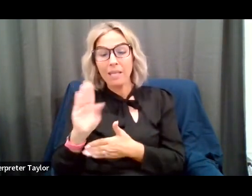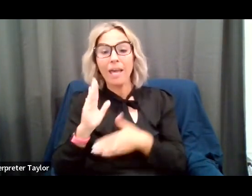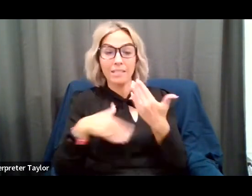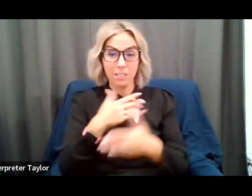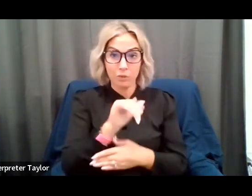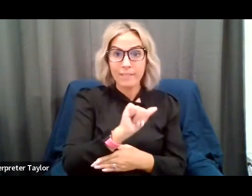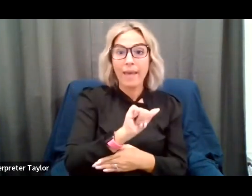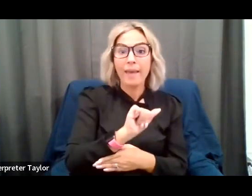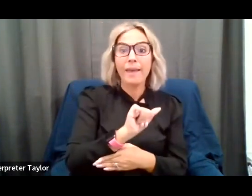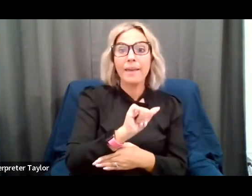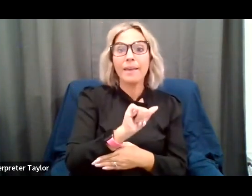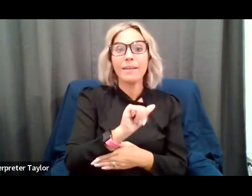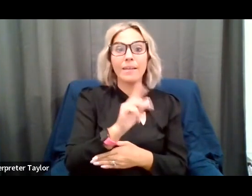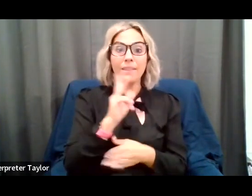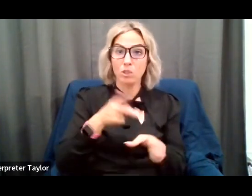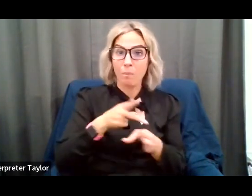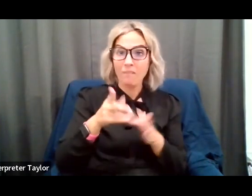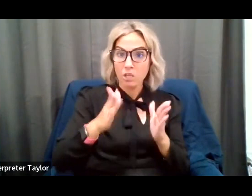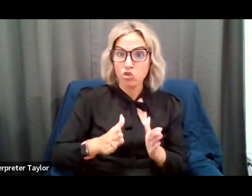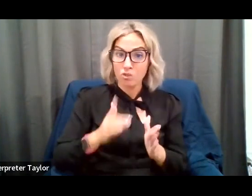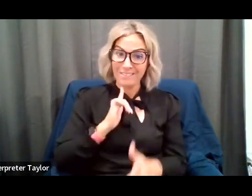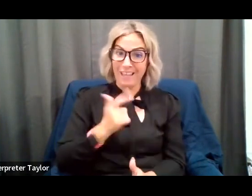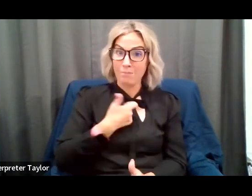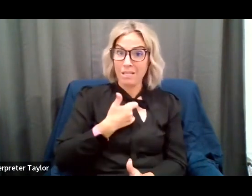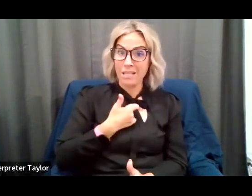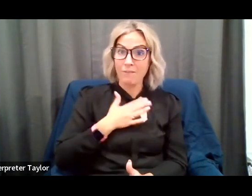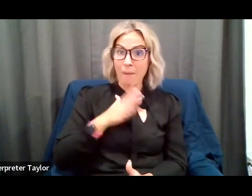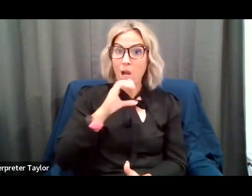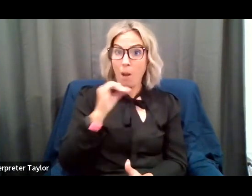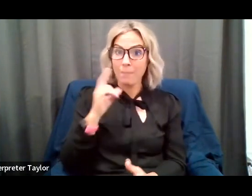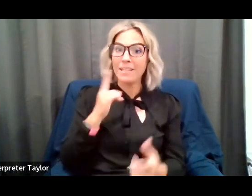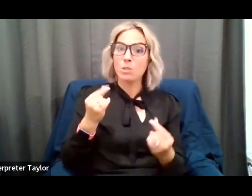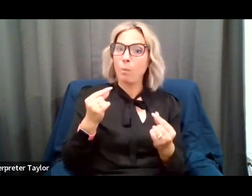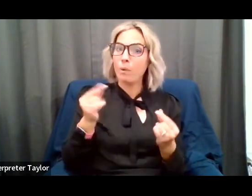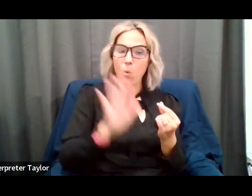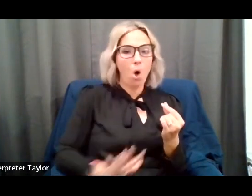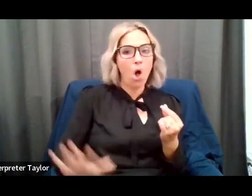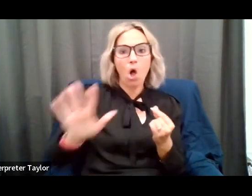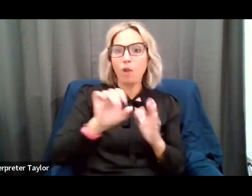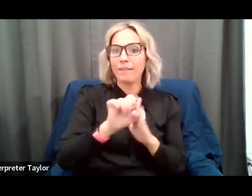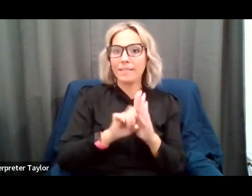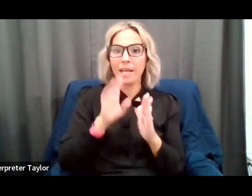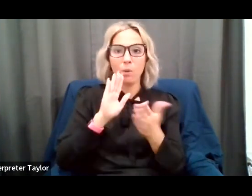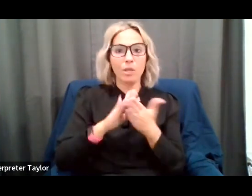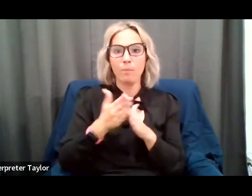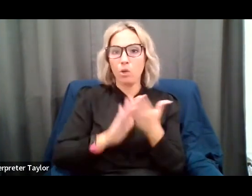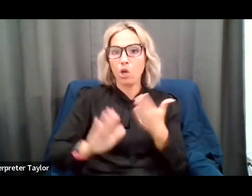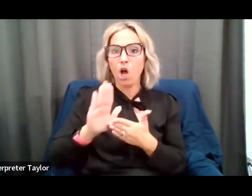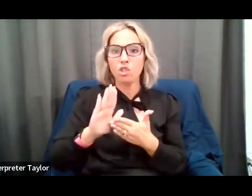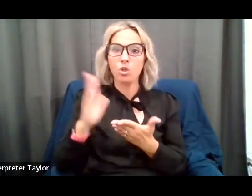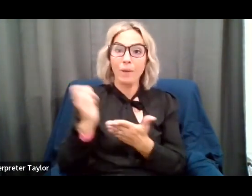This is what professionals like myself and my company do statewide with community colleges. We get approval from the Board.